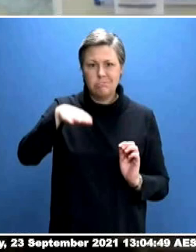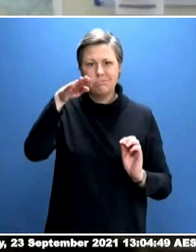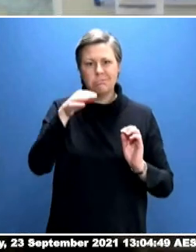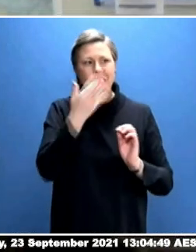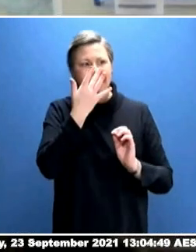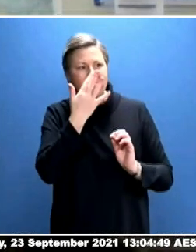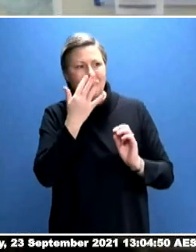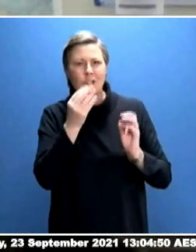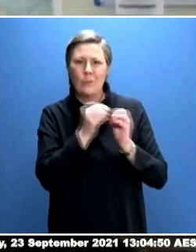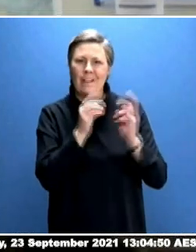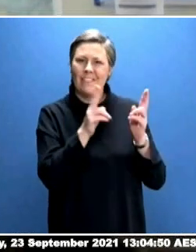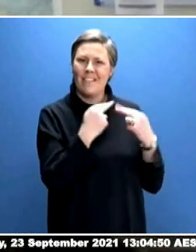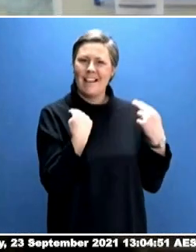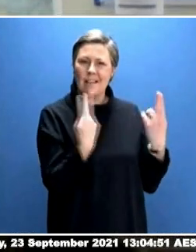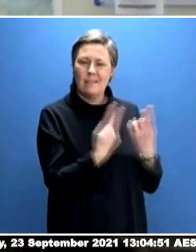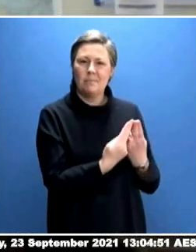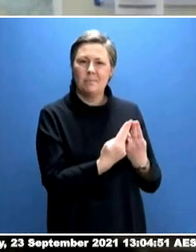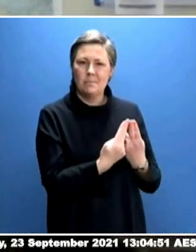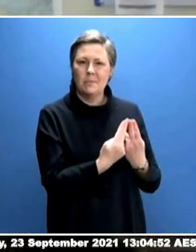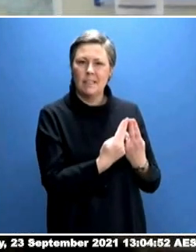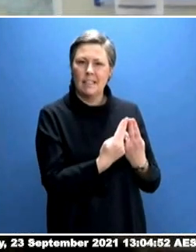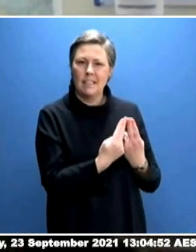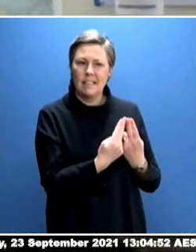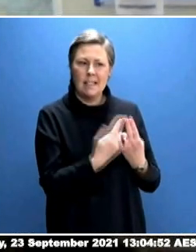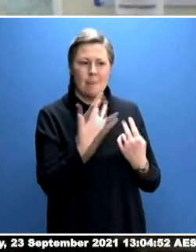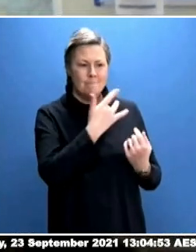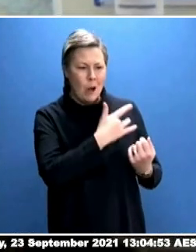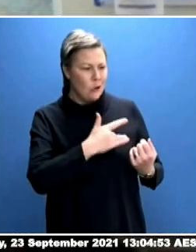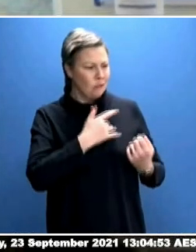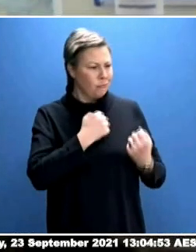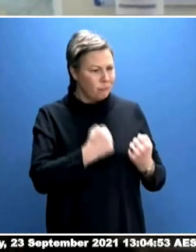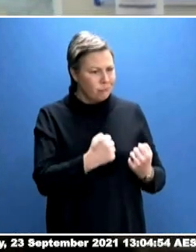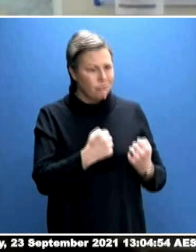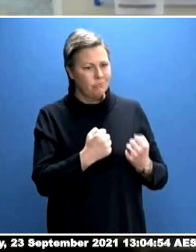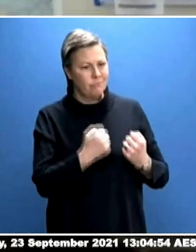years where they're supposed to be developing emotionally and developing